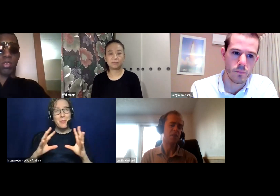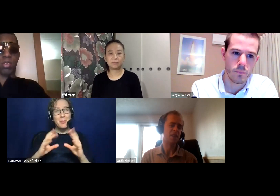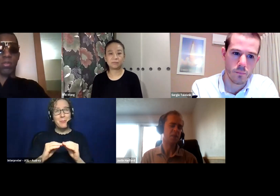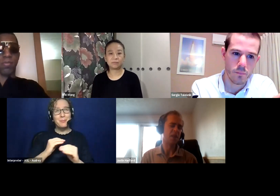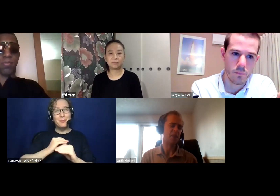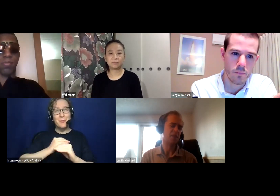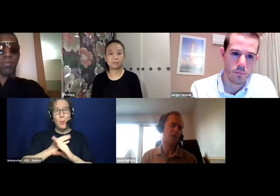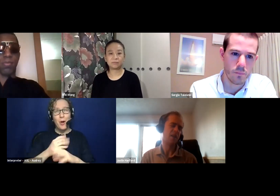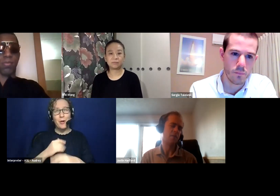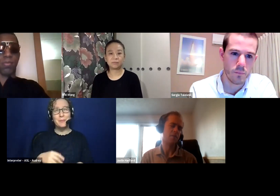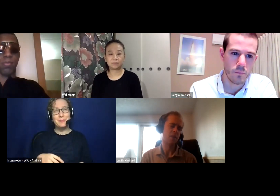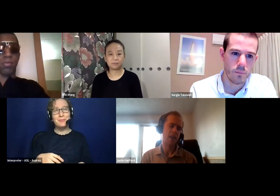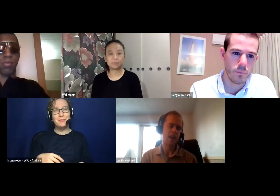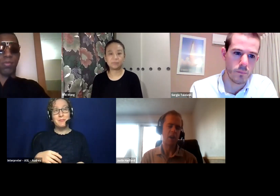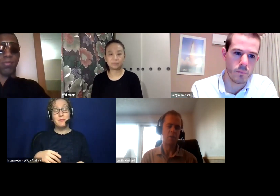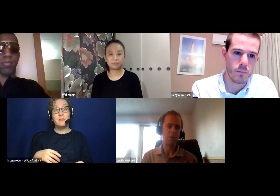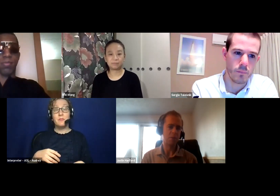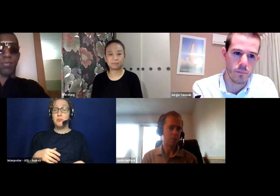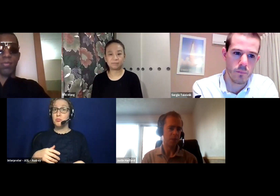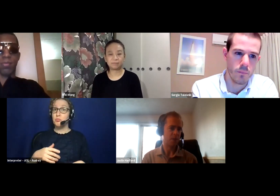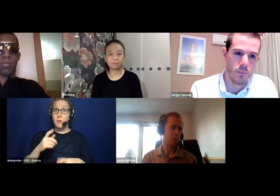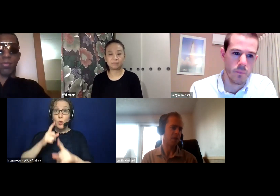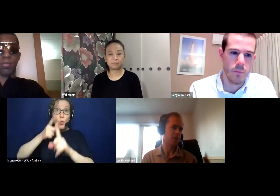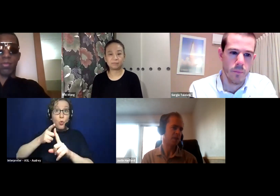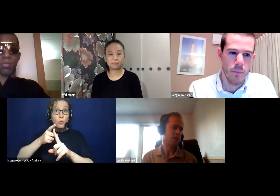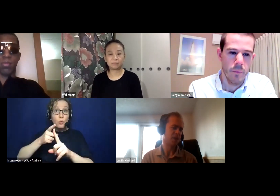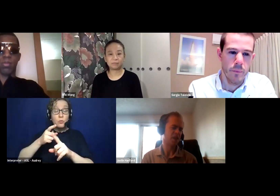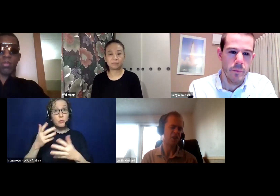for you to get a sense of how students with disabilities can study in